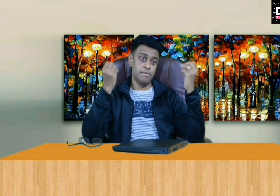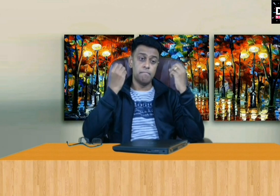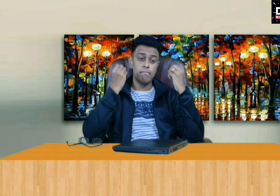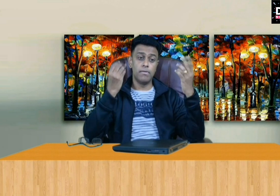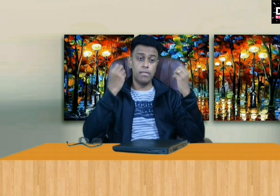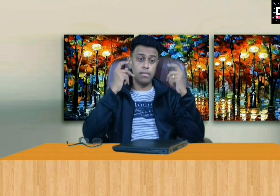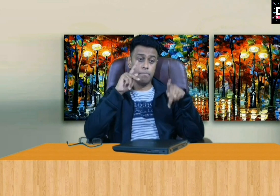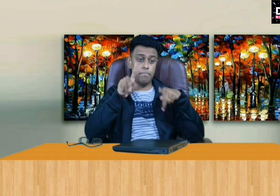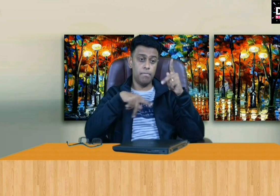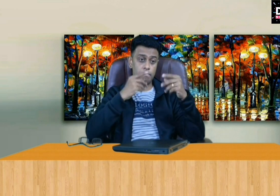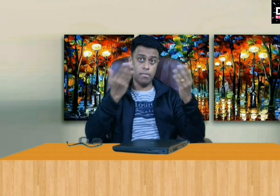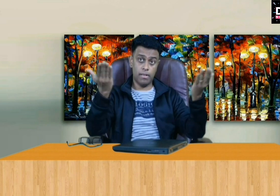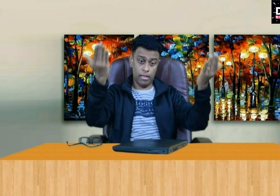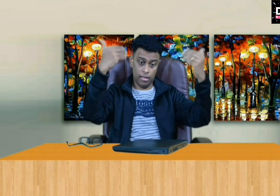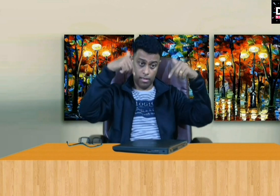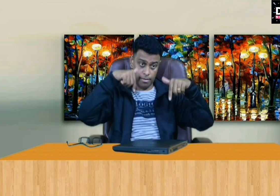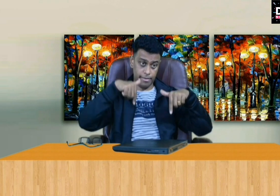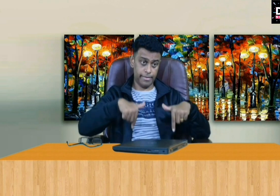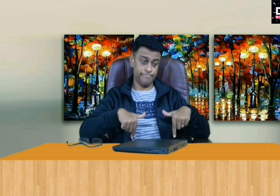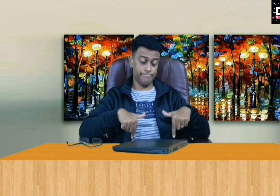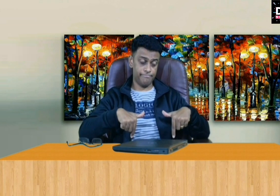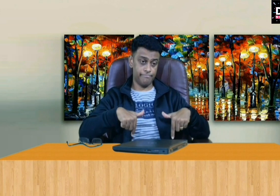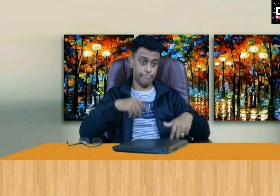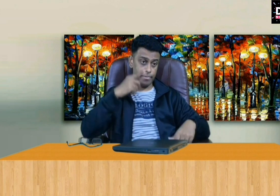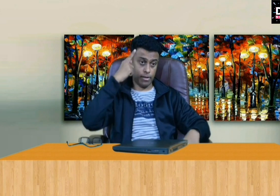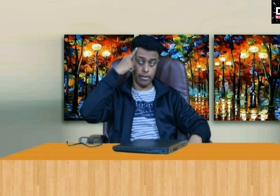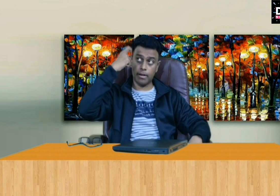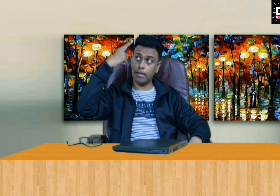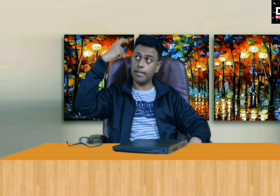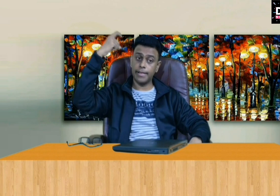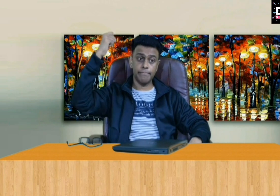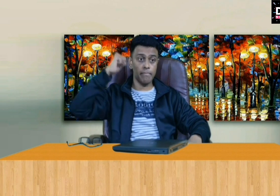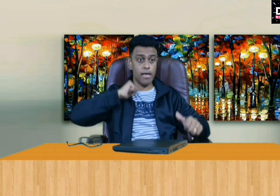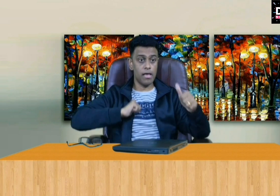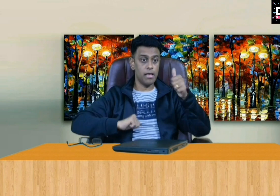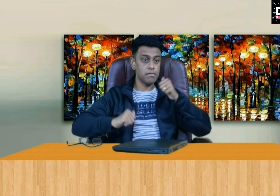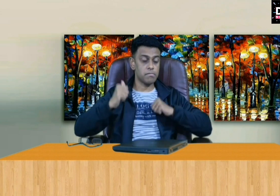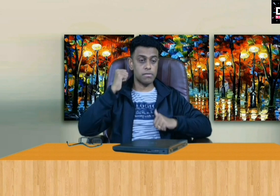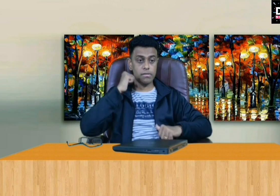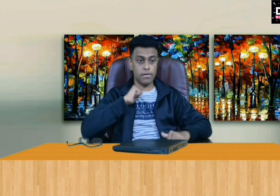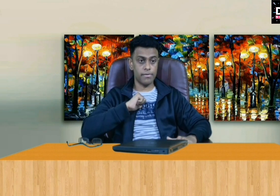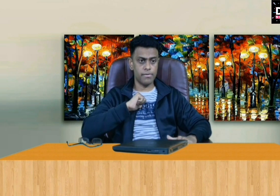Many people came here, dream to be an actor..